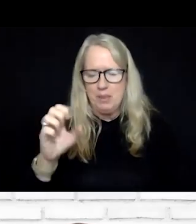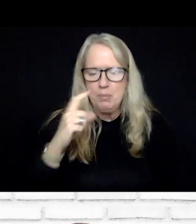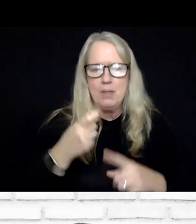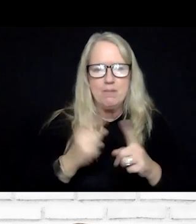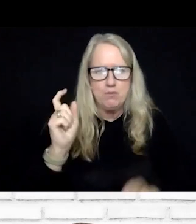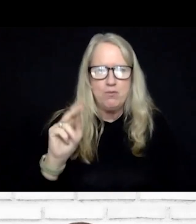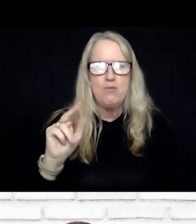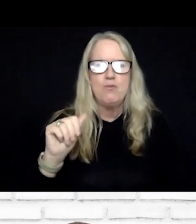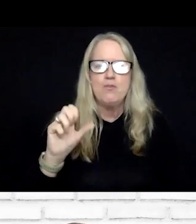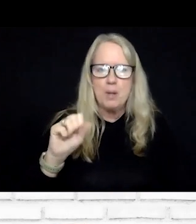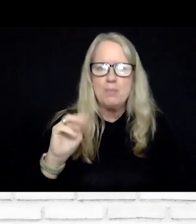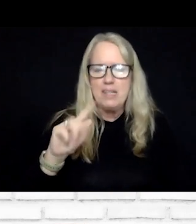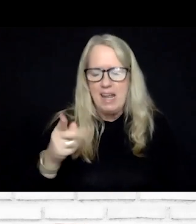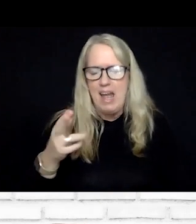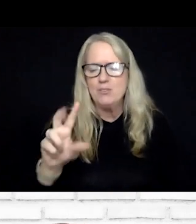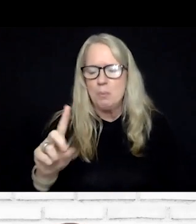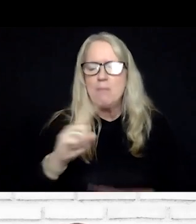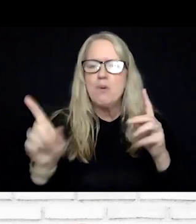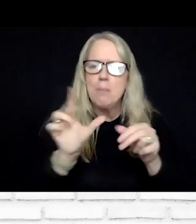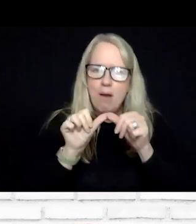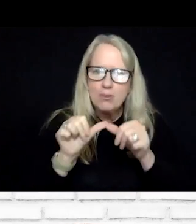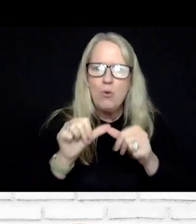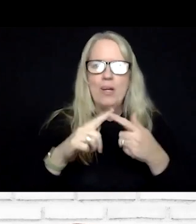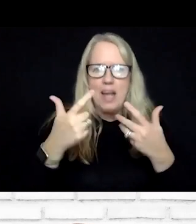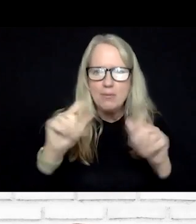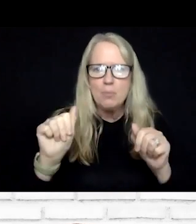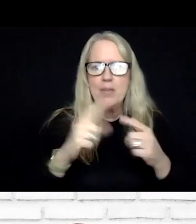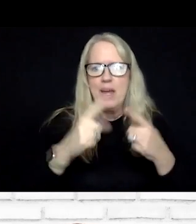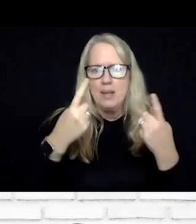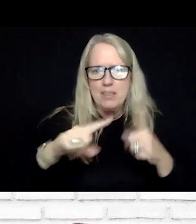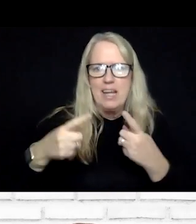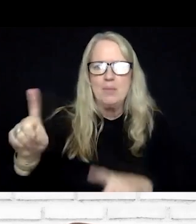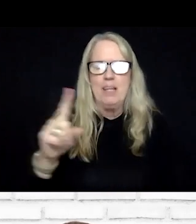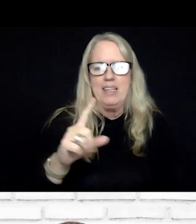ONGOING UPDATES. I CHUCKLED WHEN DOCTOR DOLE WAS TALKING ABOUT